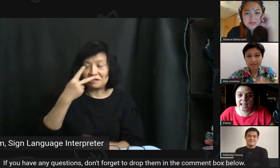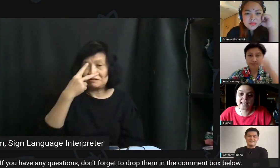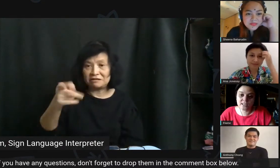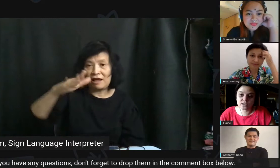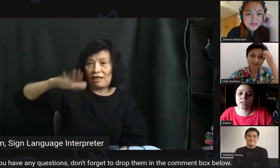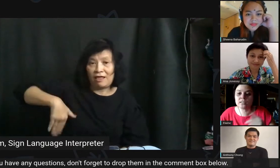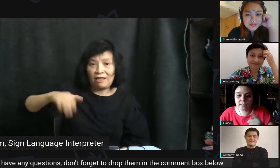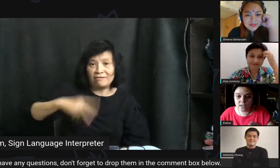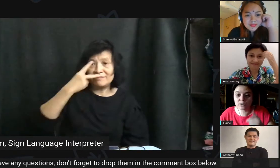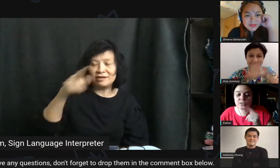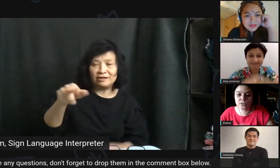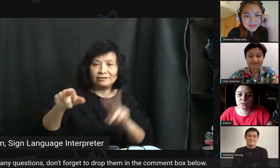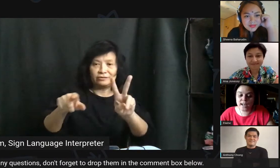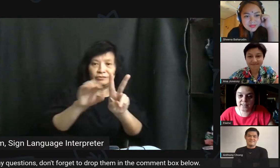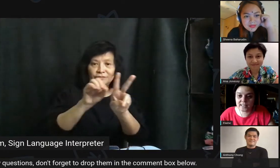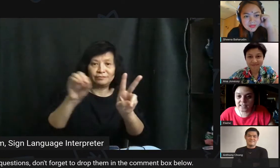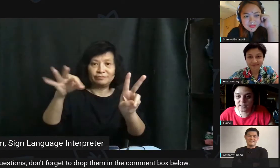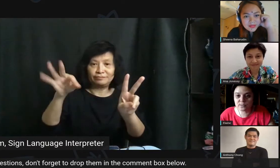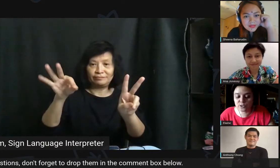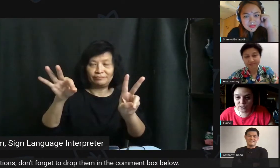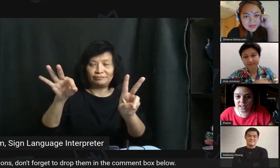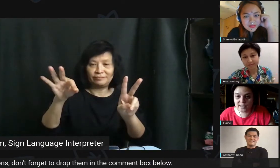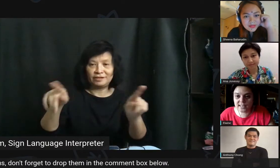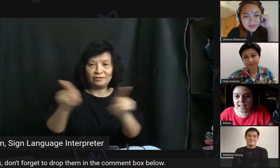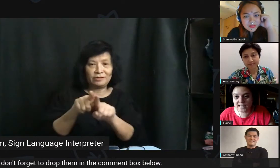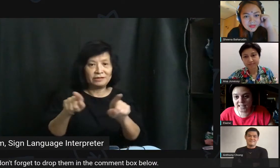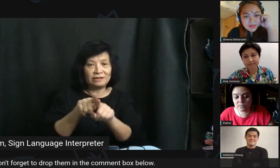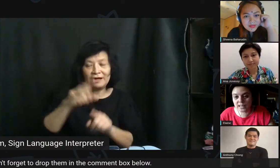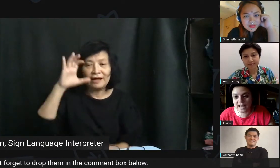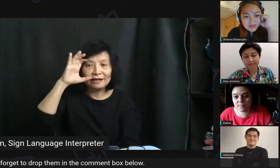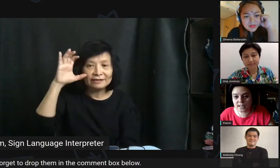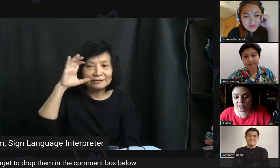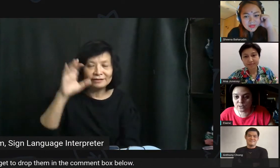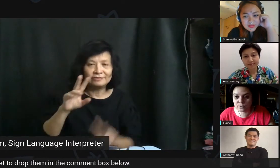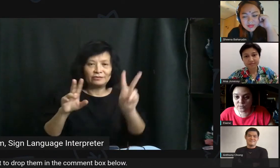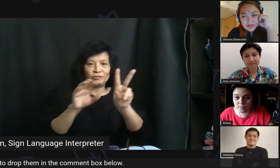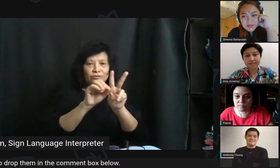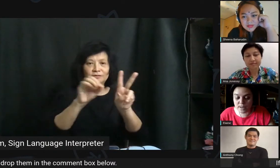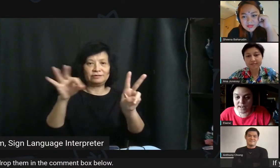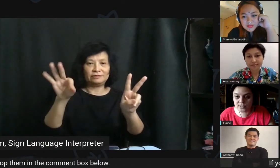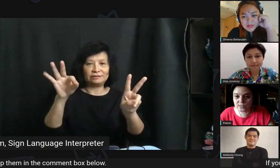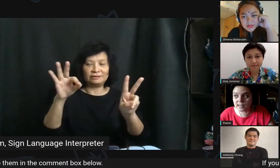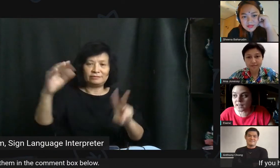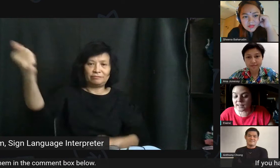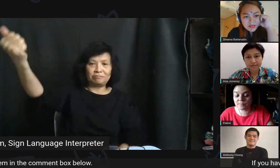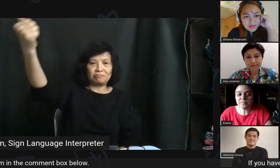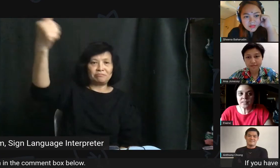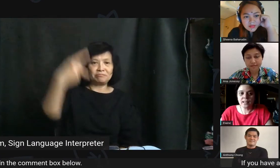and also Anthony 2019 when I came back to do, from my master in London.